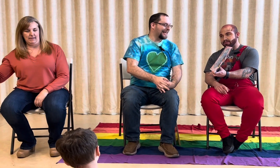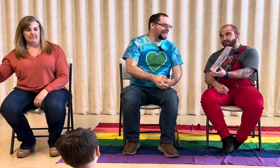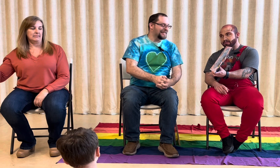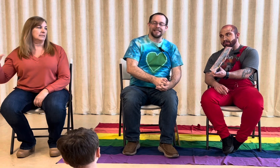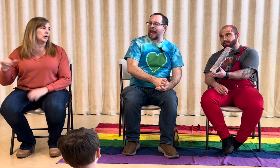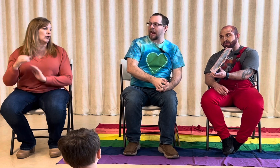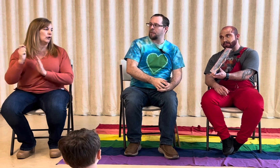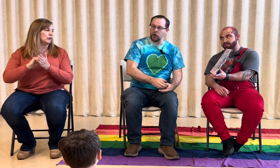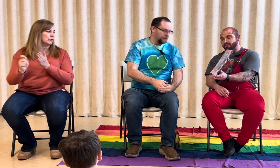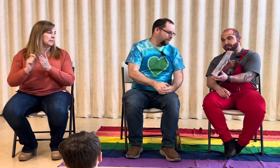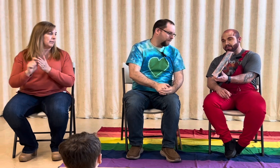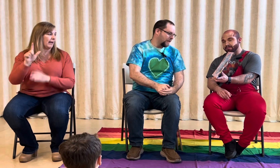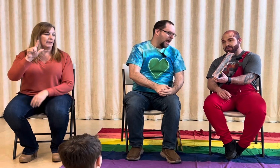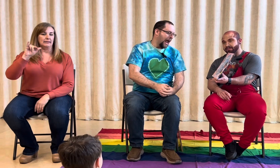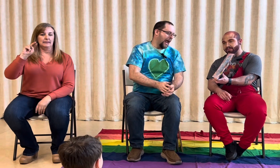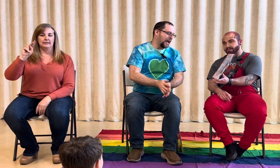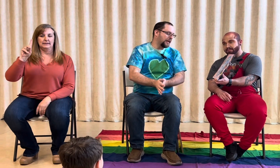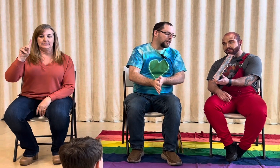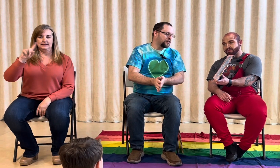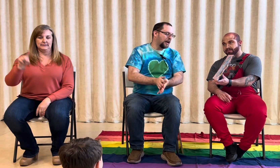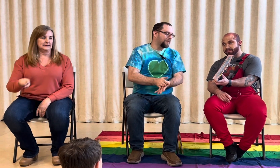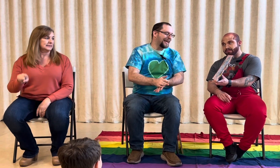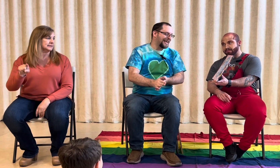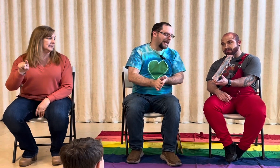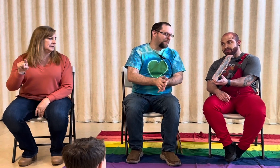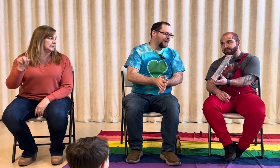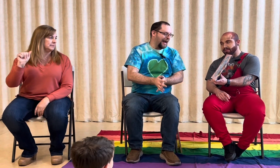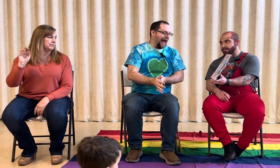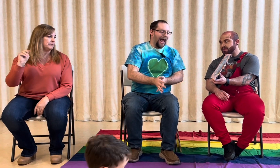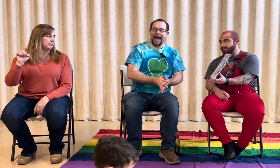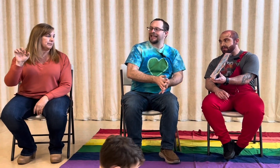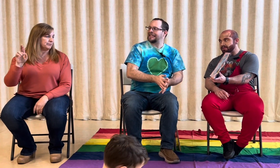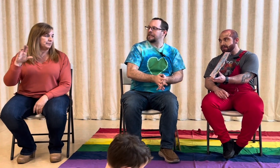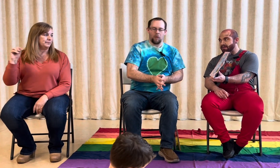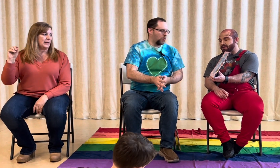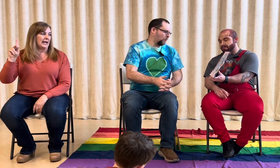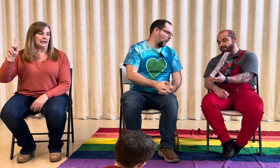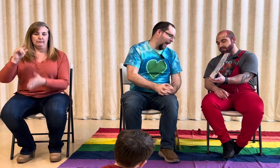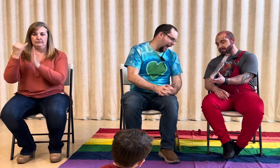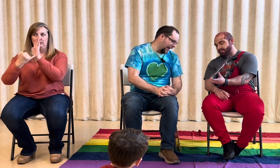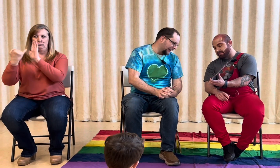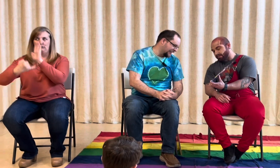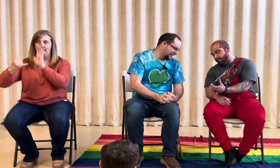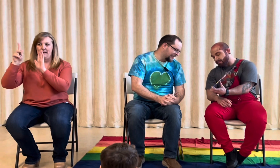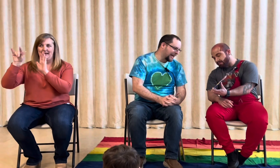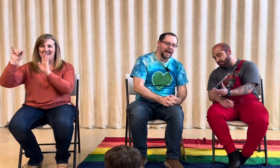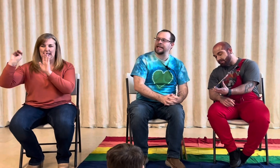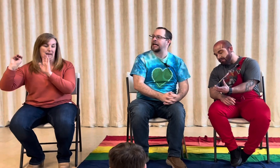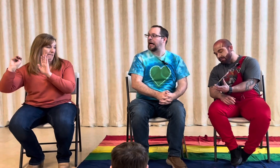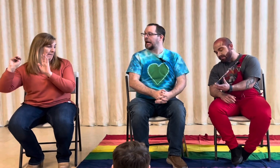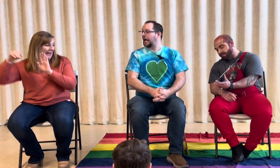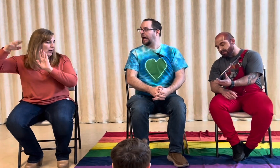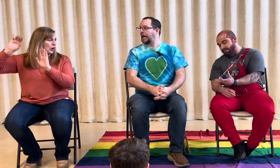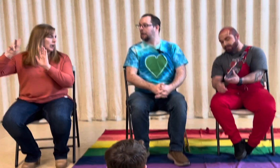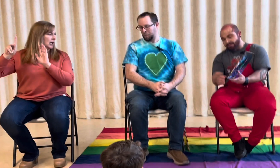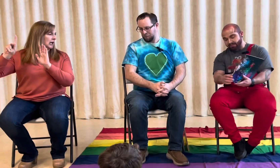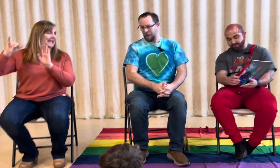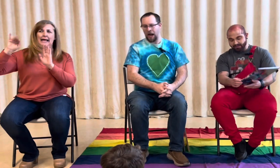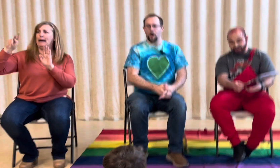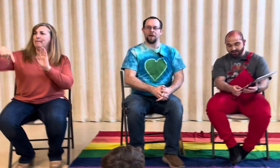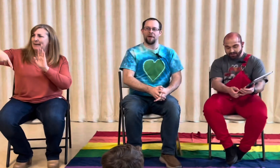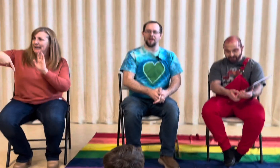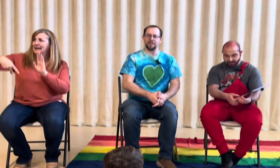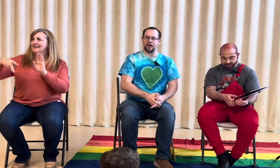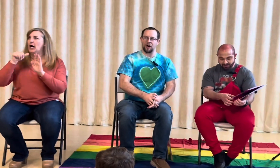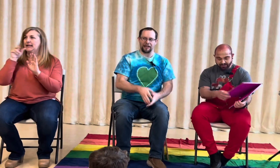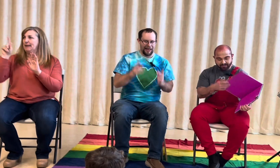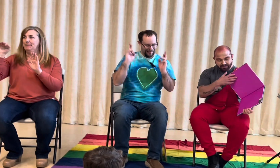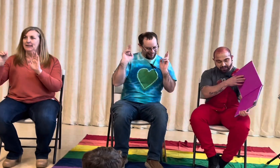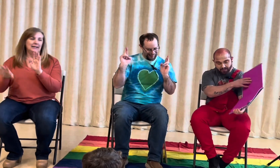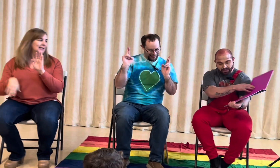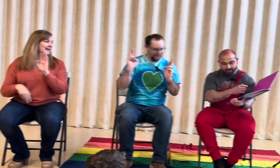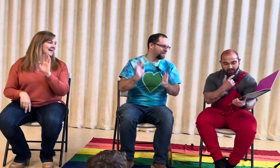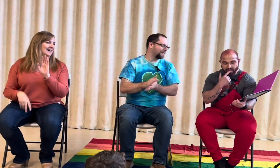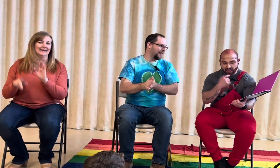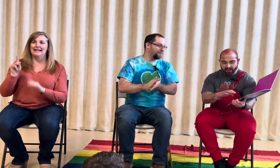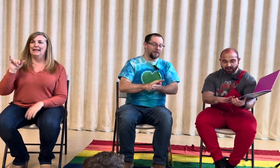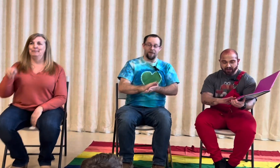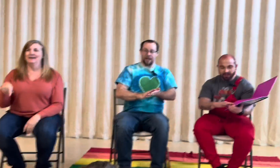Lindz Amer and illustrated by Kip Alizadeh. I hope I pronounced that correctly. There we